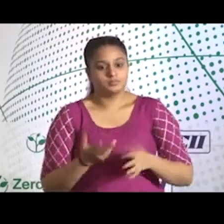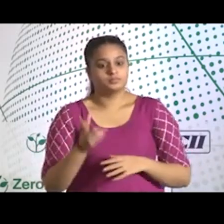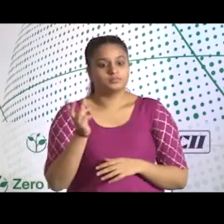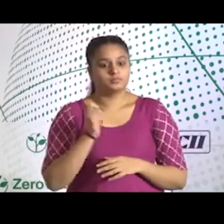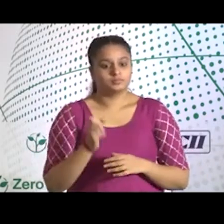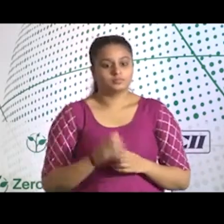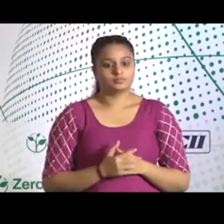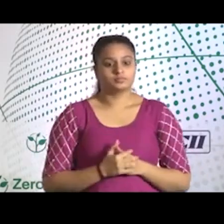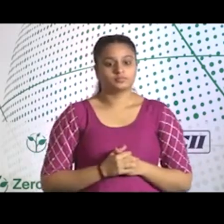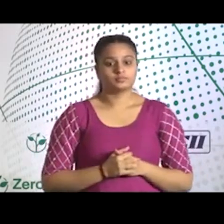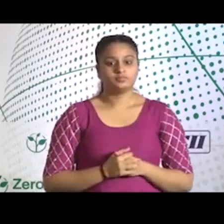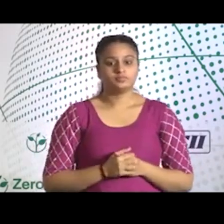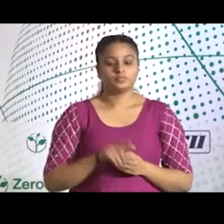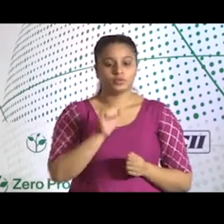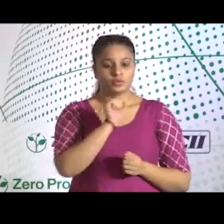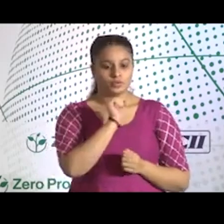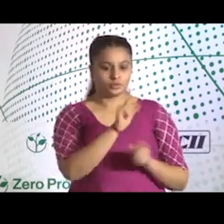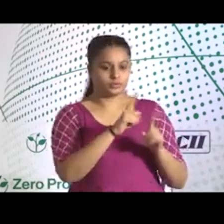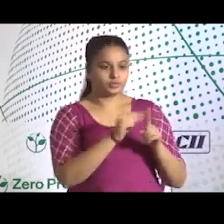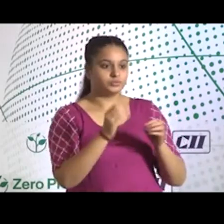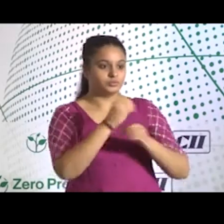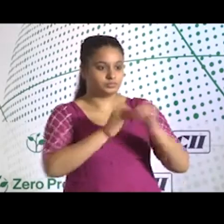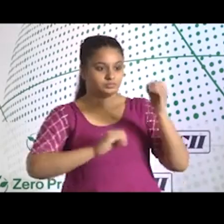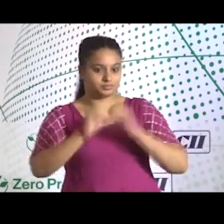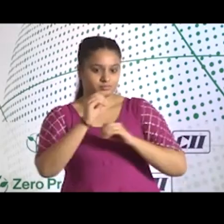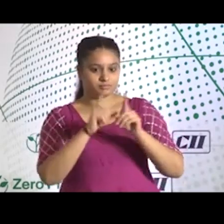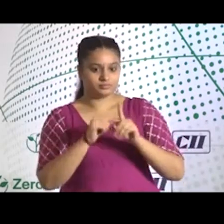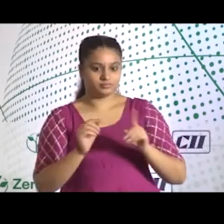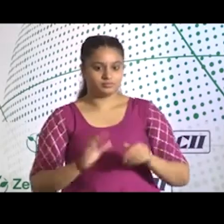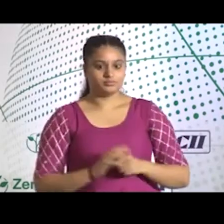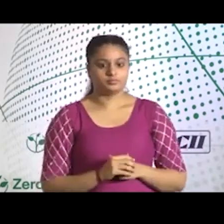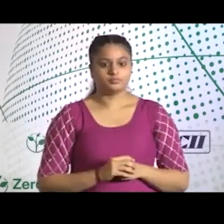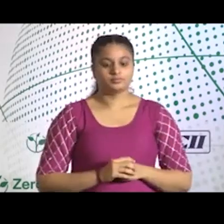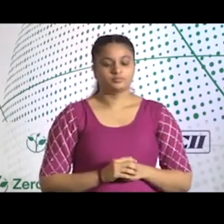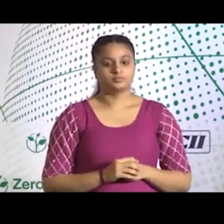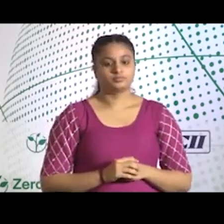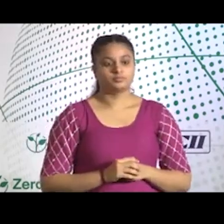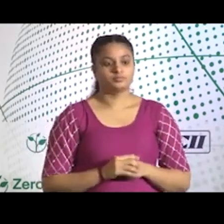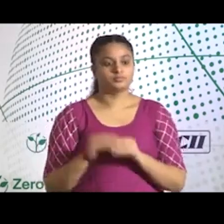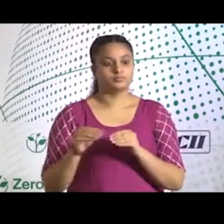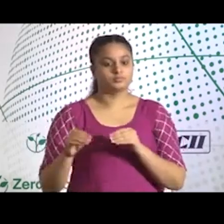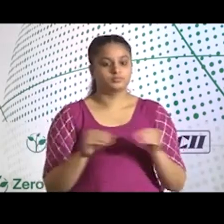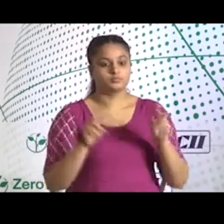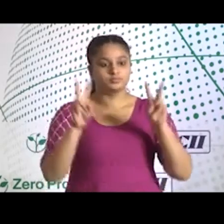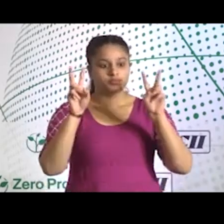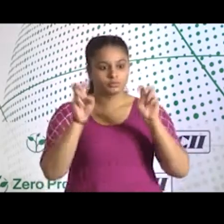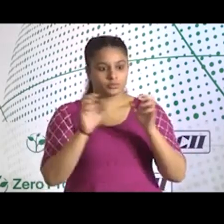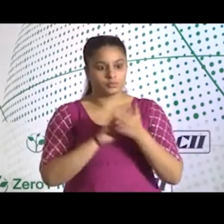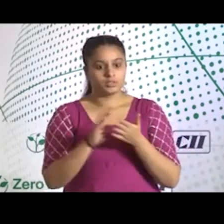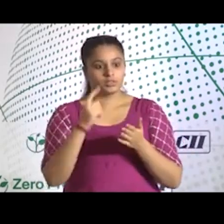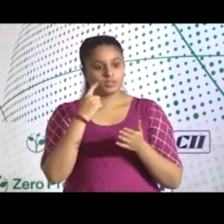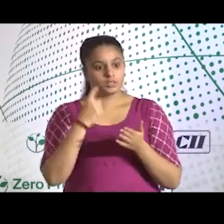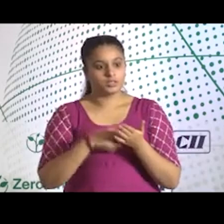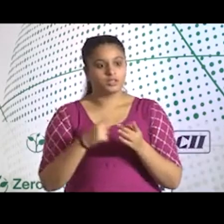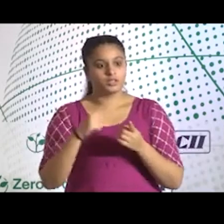you know, what what you're doing with and Google for that. Let me move on to the topic on hiring, because that's something that